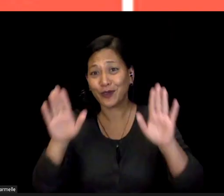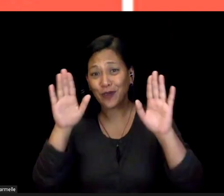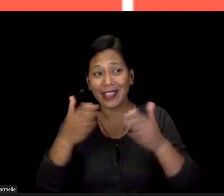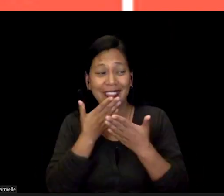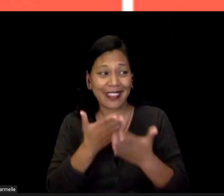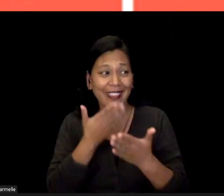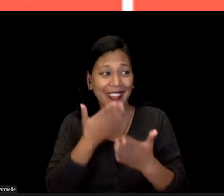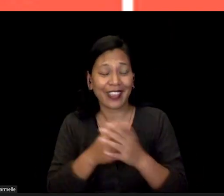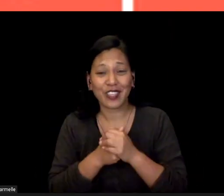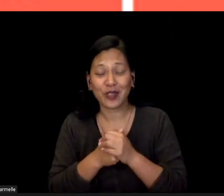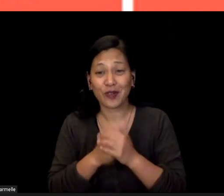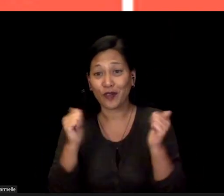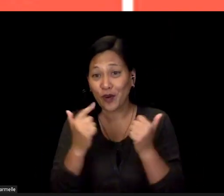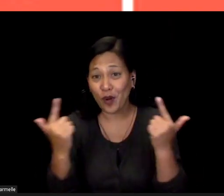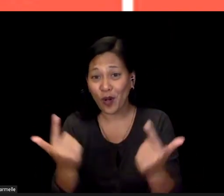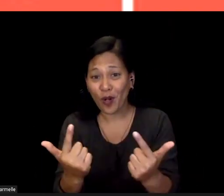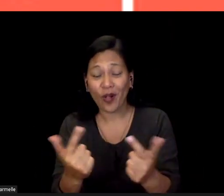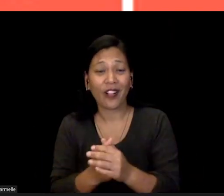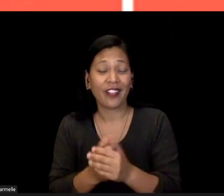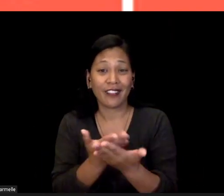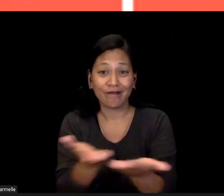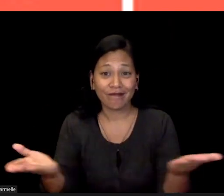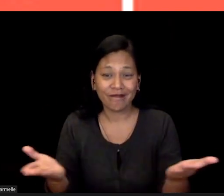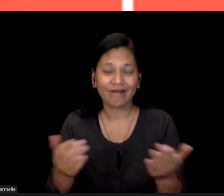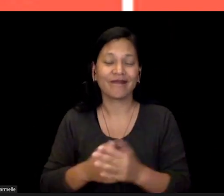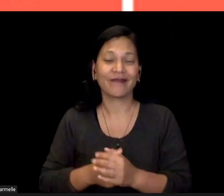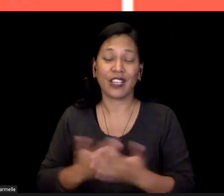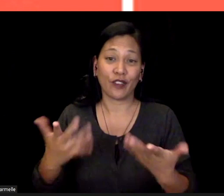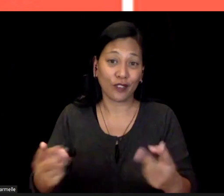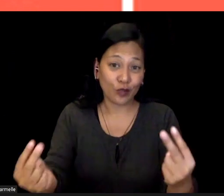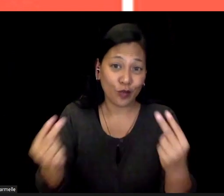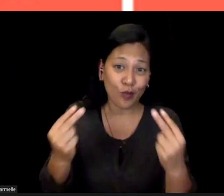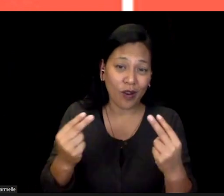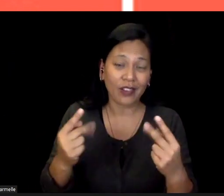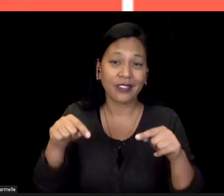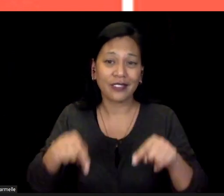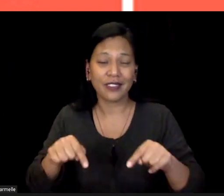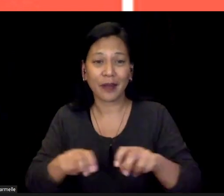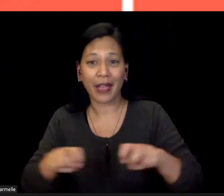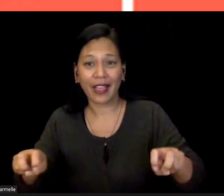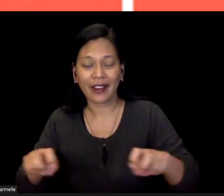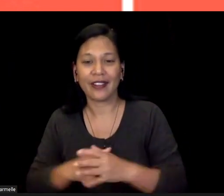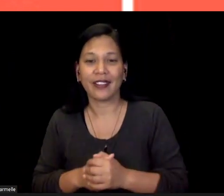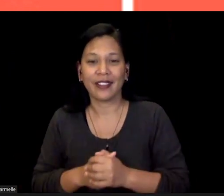Thank you to everyone who has come in and watched this panel and interacted.